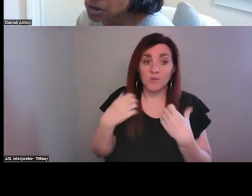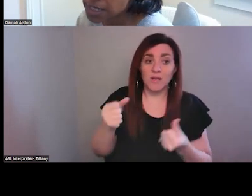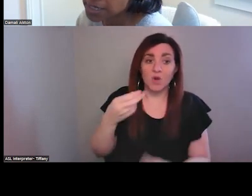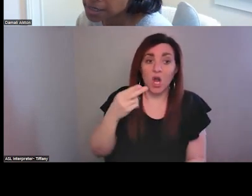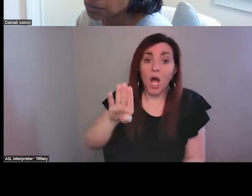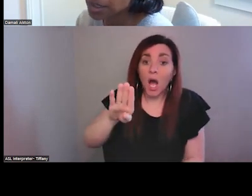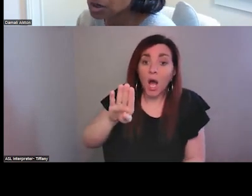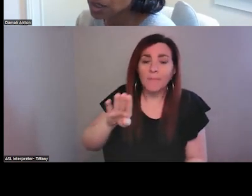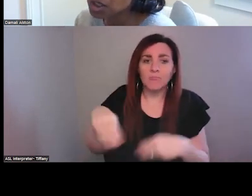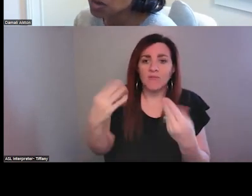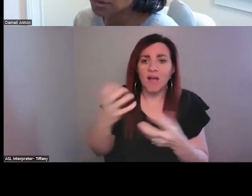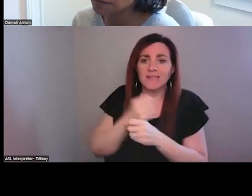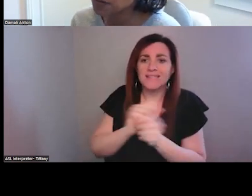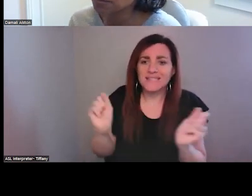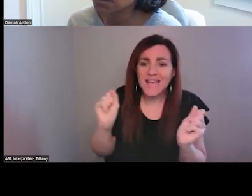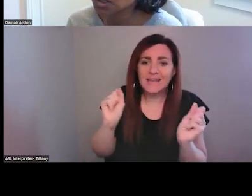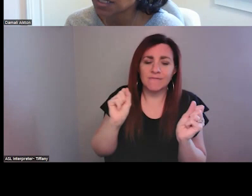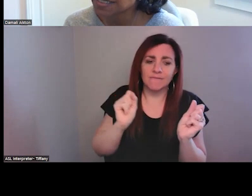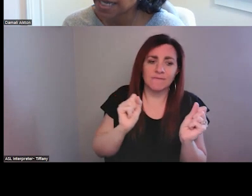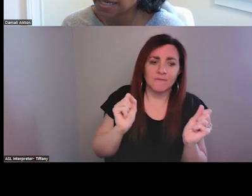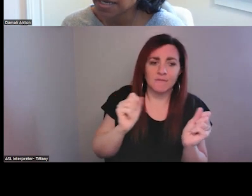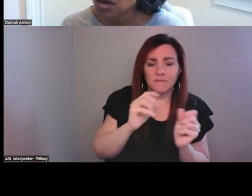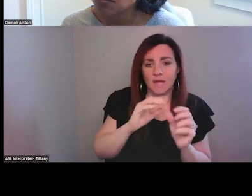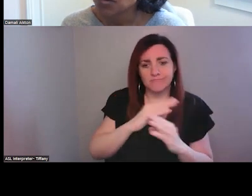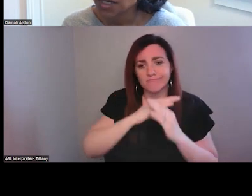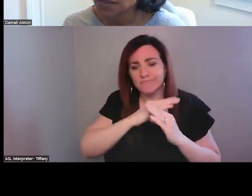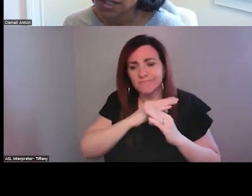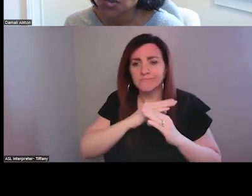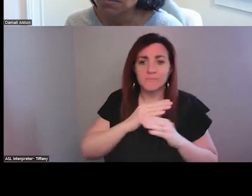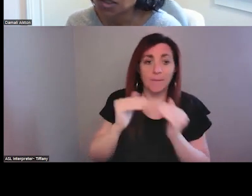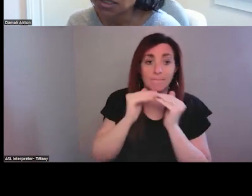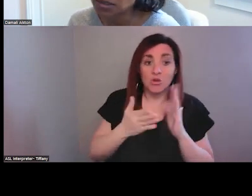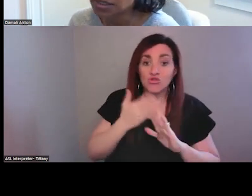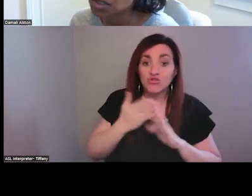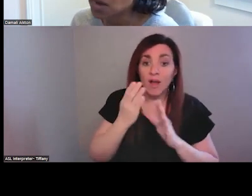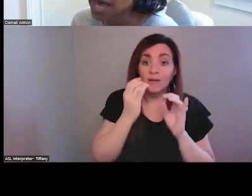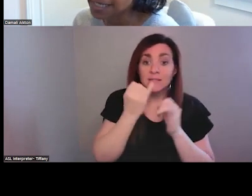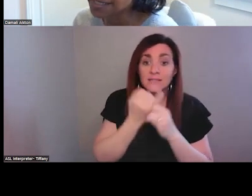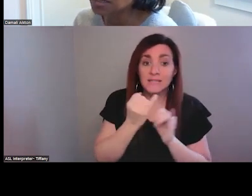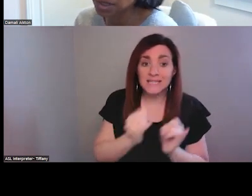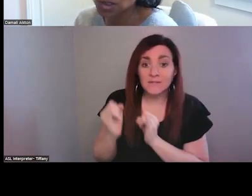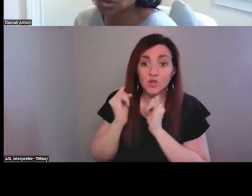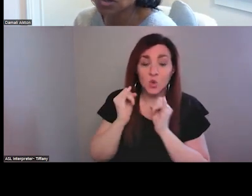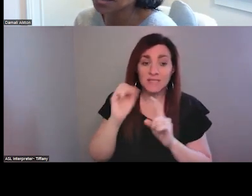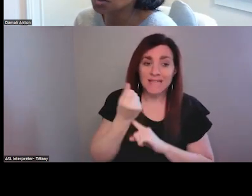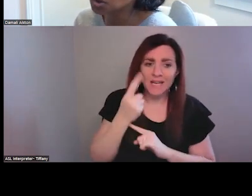ORIENTED SETTING FOR ANYONE TO ACCESS PEER SUPPORT AND SOCIAL